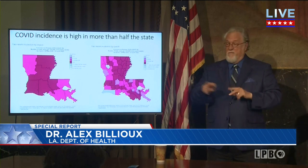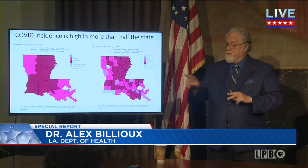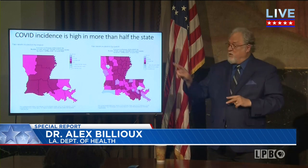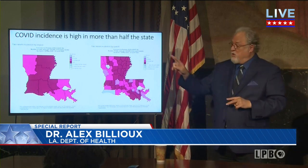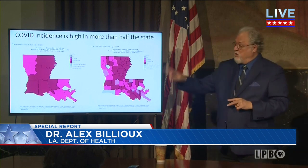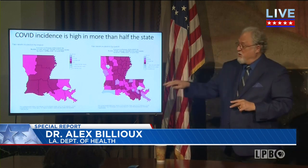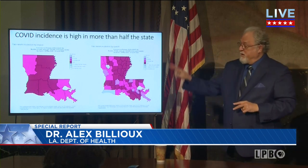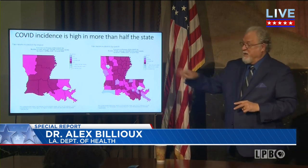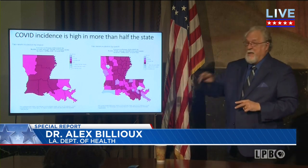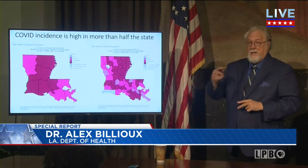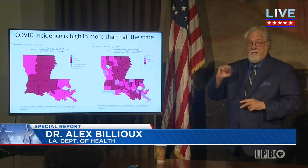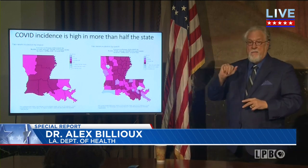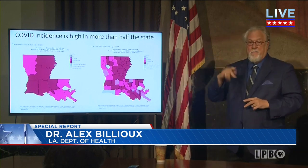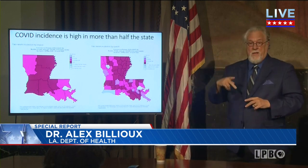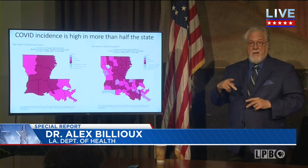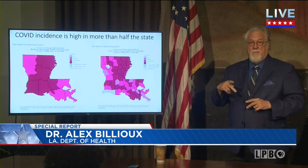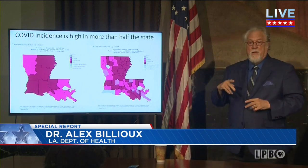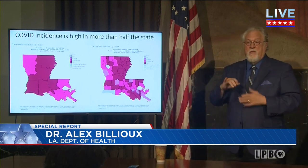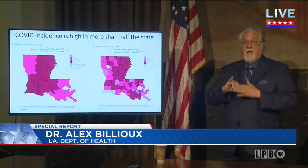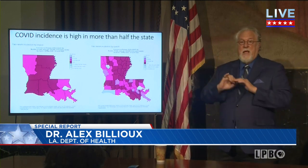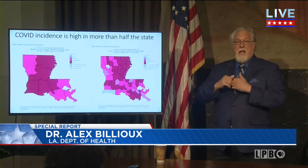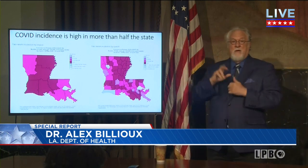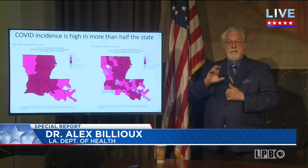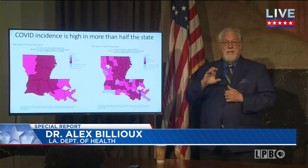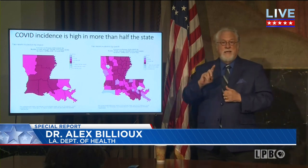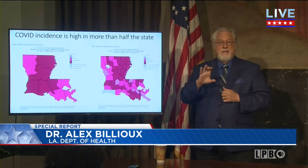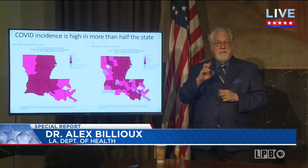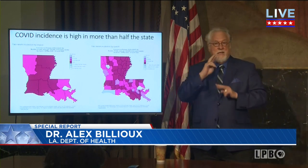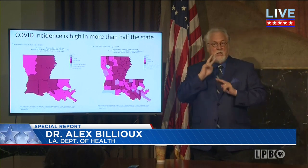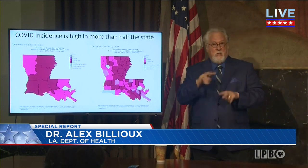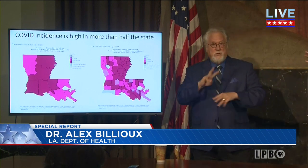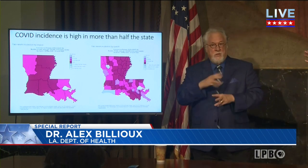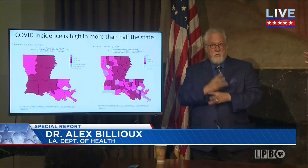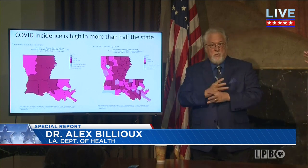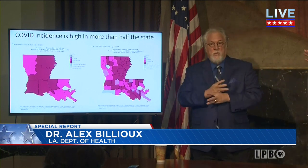ON A REGULAR BASIS IS. AND SO WHAT I THINK IS PRETTY CLEAR FROM LOOKING AT A MAP LIKE